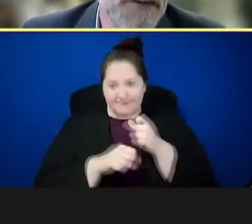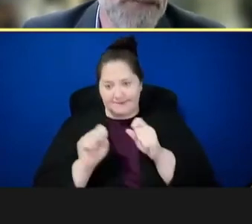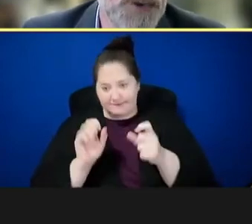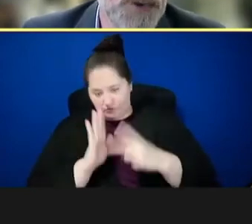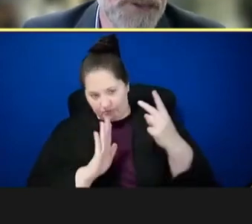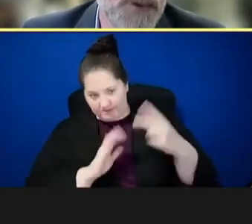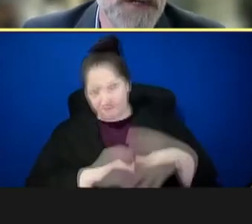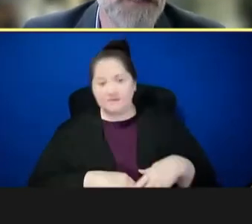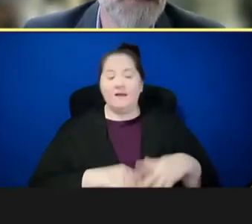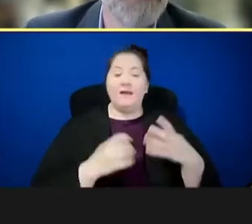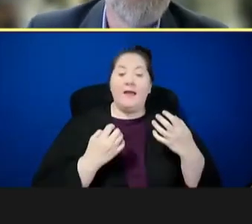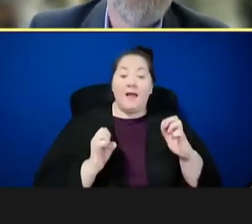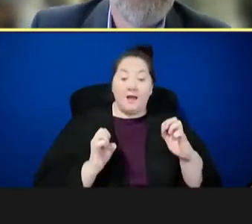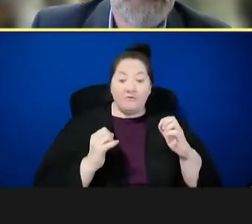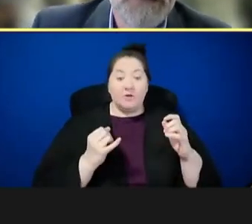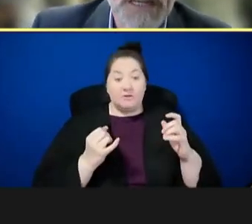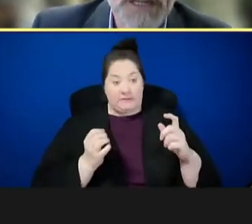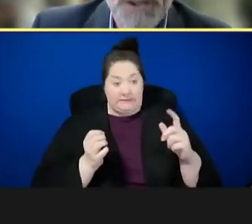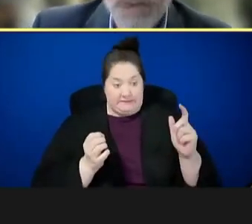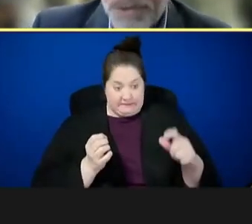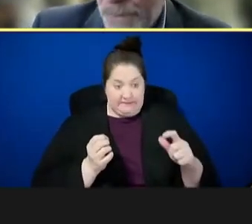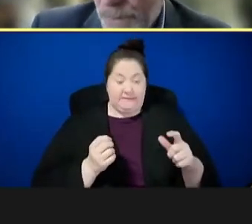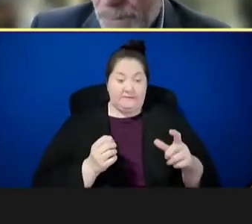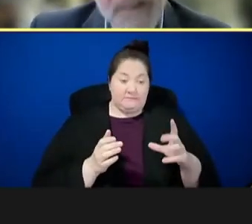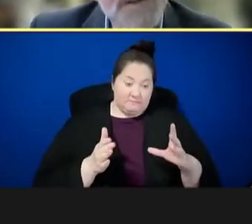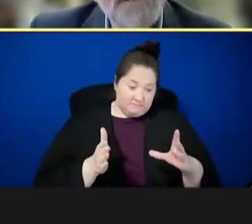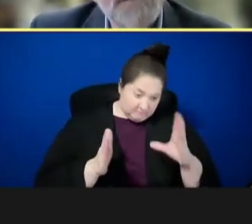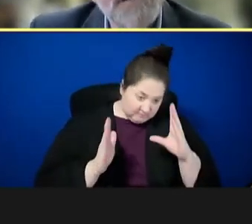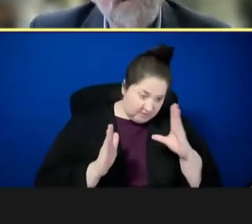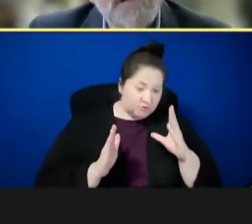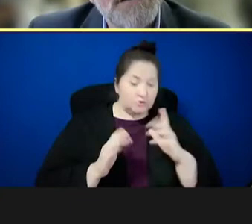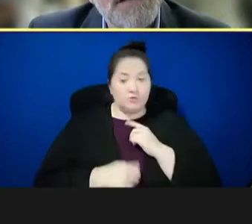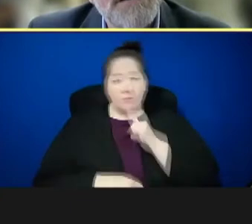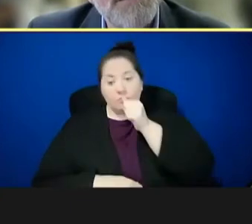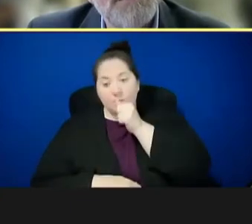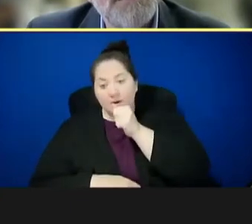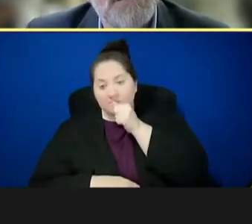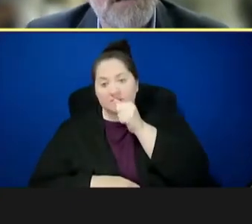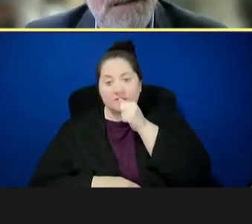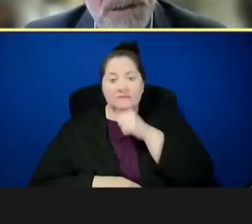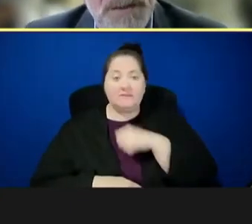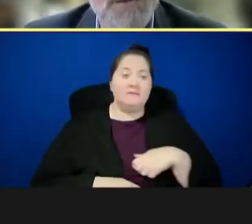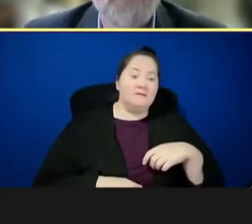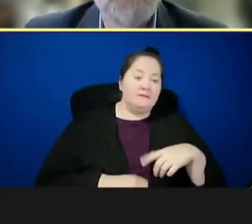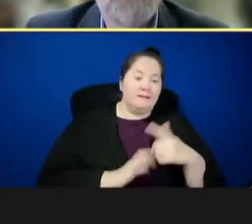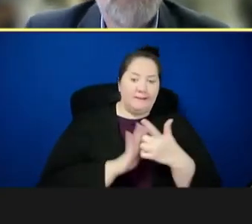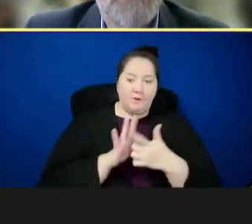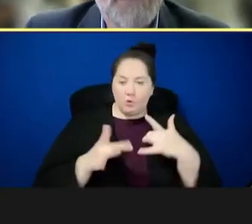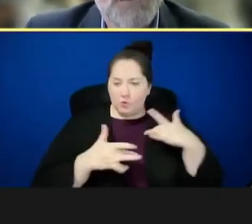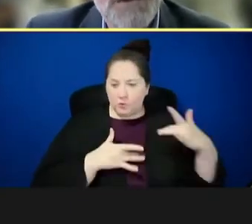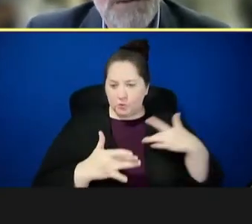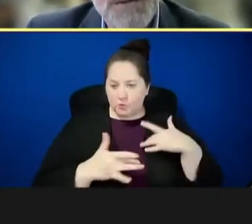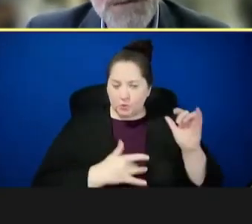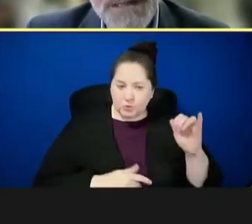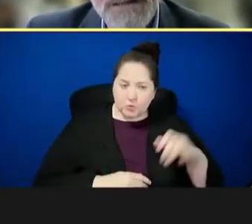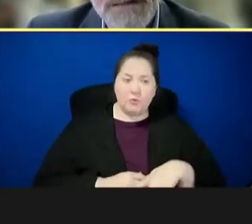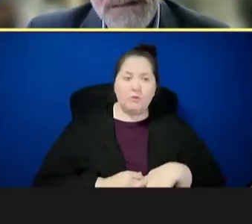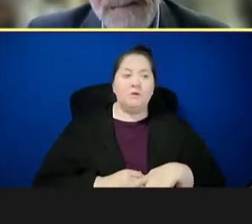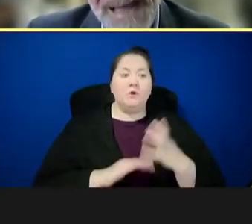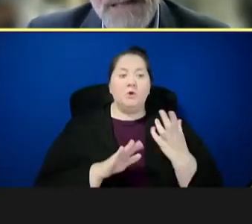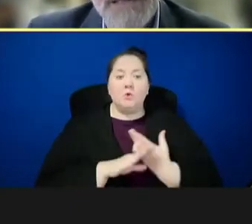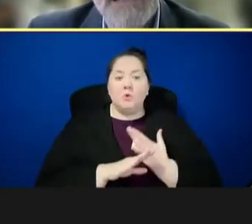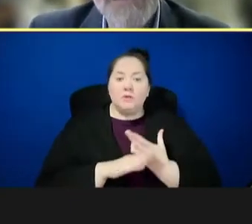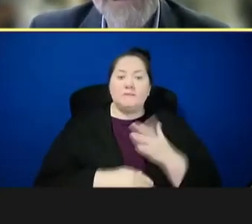efforts do require attention to privacy and legal concerns, because when you're using data in the